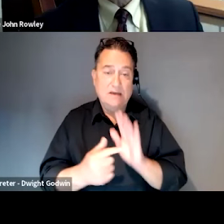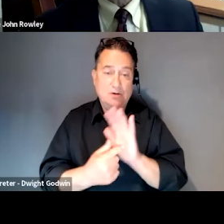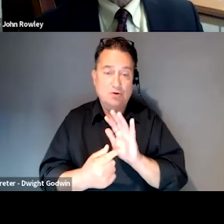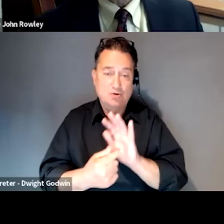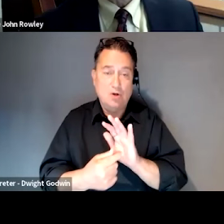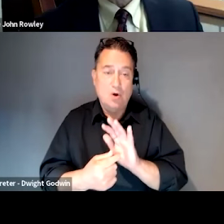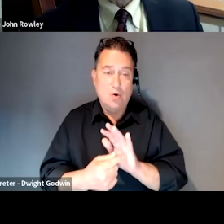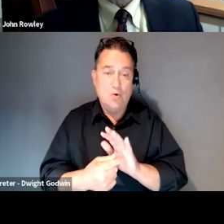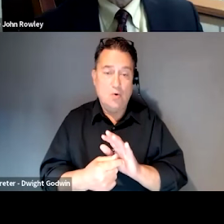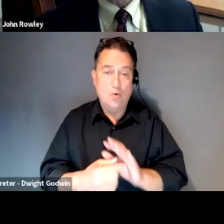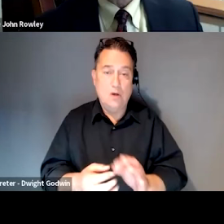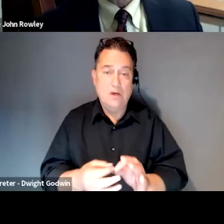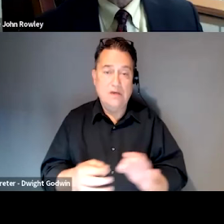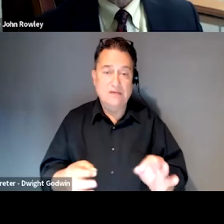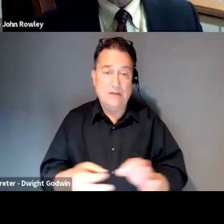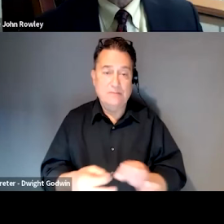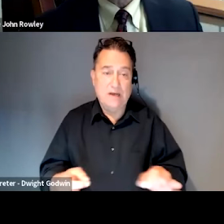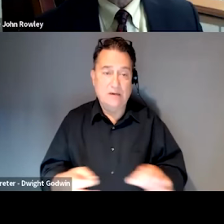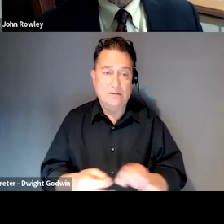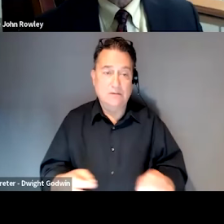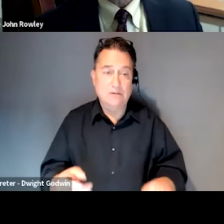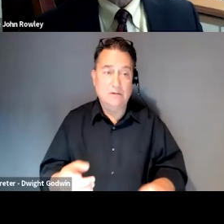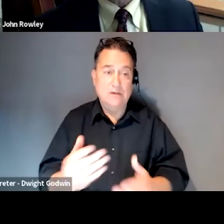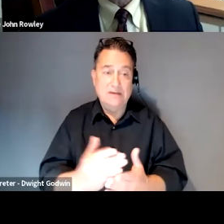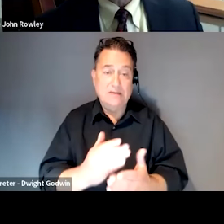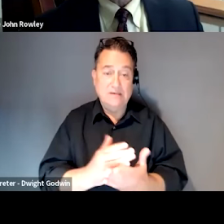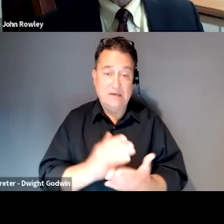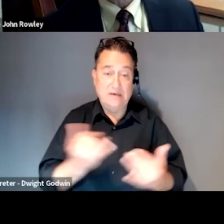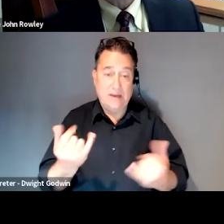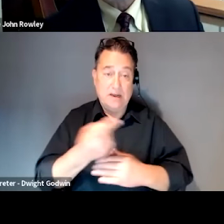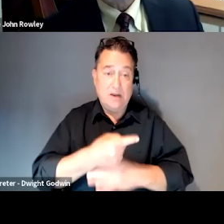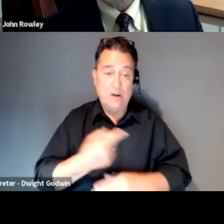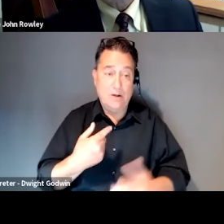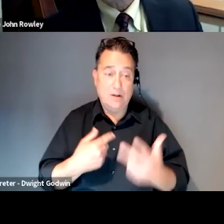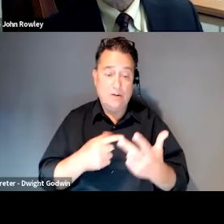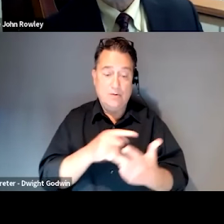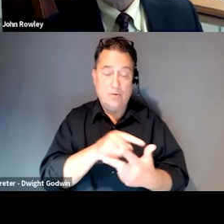And just a quick look at our agenda for today. We have three speakers who will be discussing ways